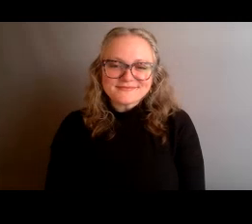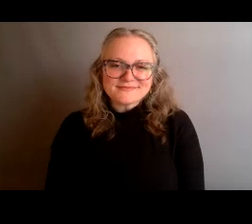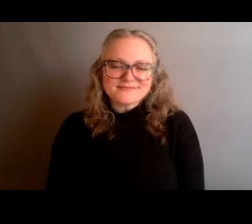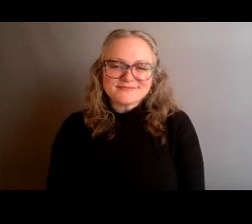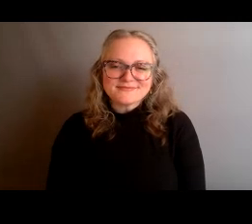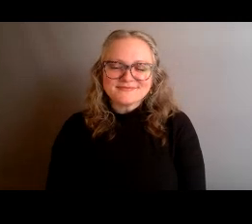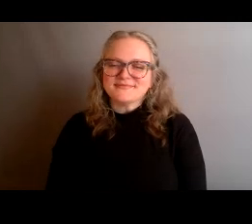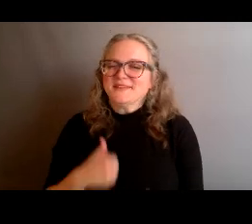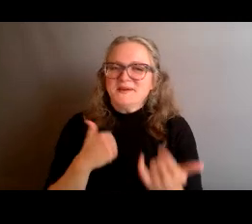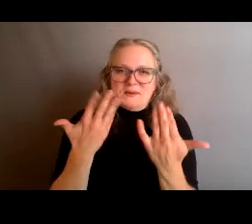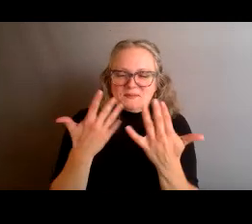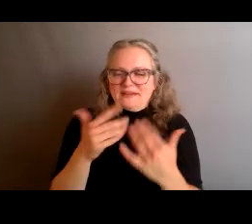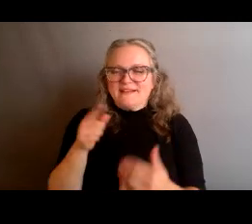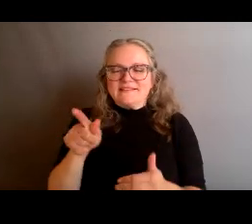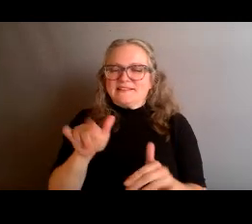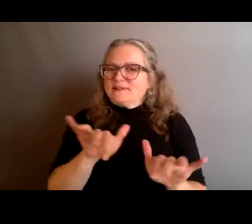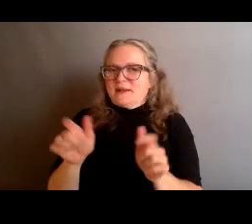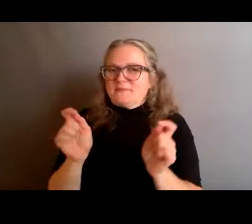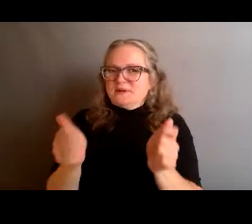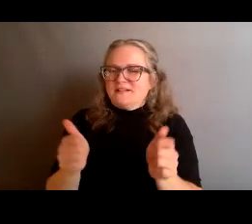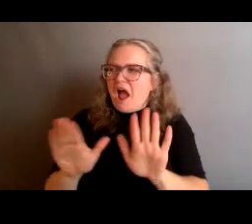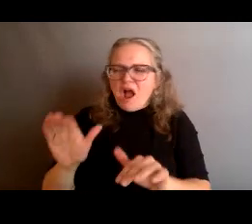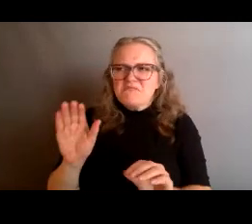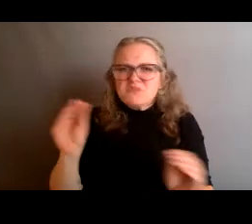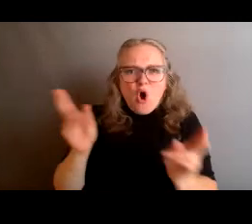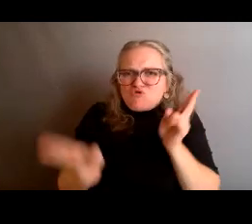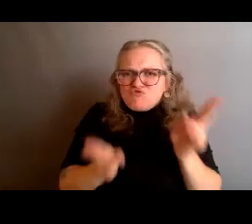Waiting for your type quickly. It's OK. I'm in a hurry. I'm here till 5:00.